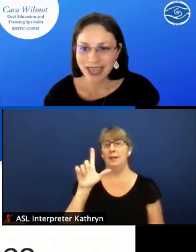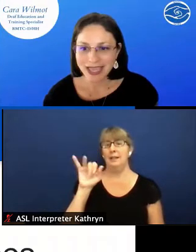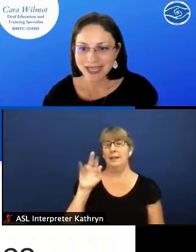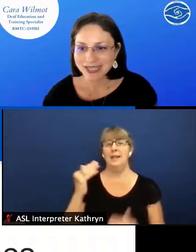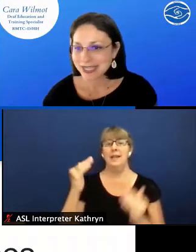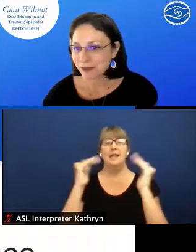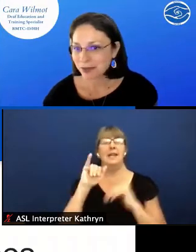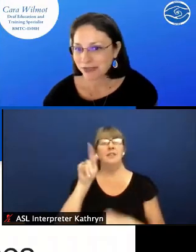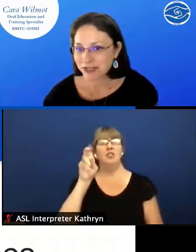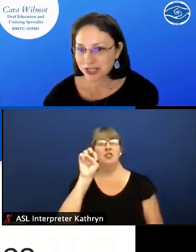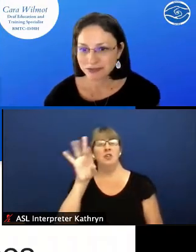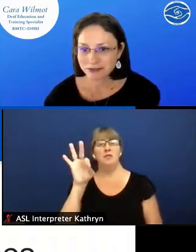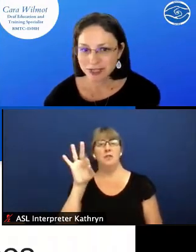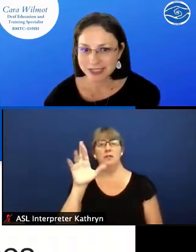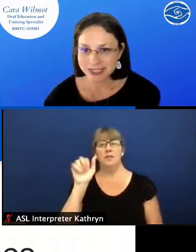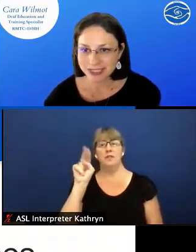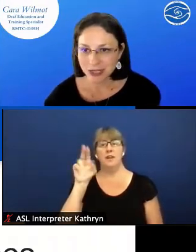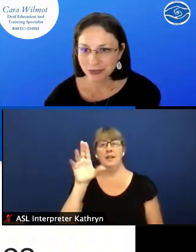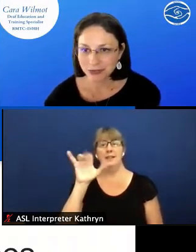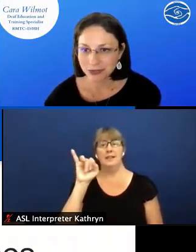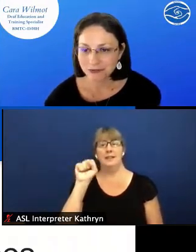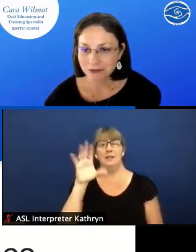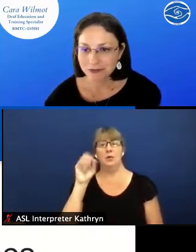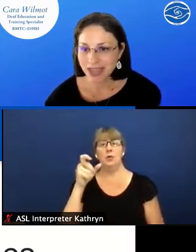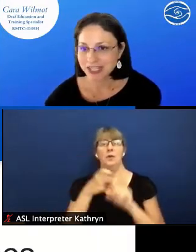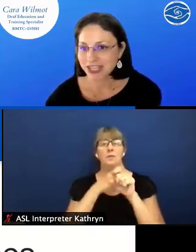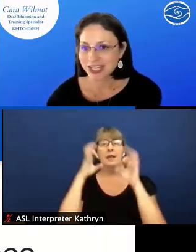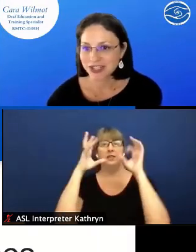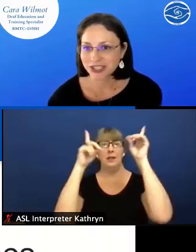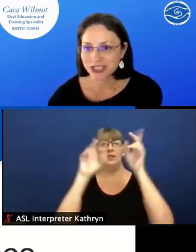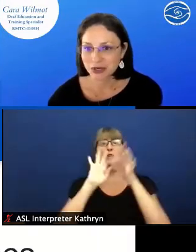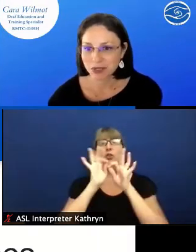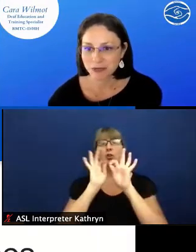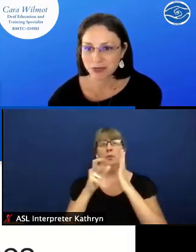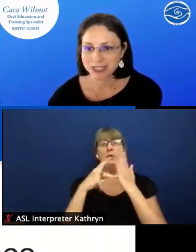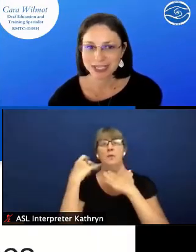And next up we have Jennifer Francisco from the Educational Interpreter Project.